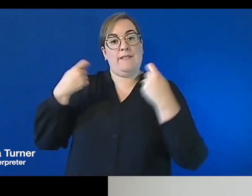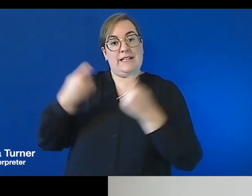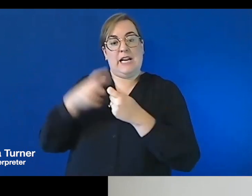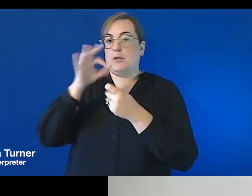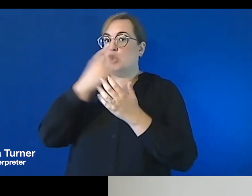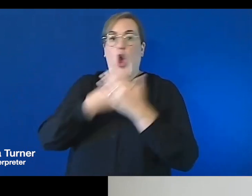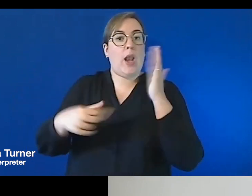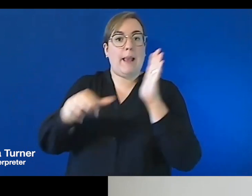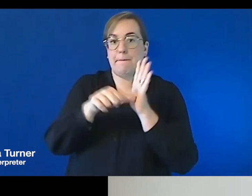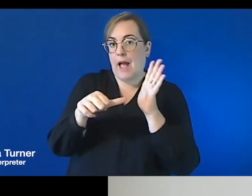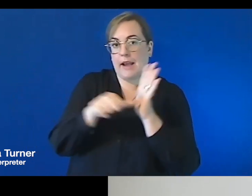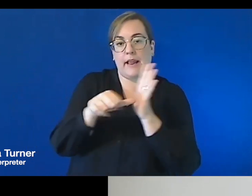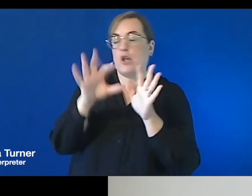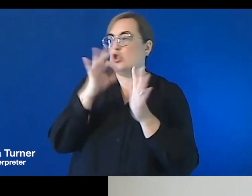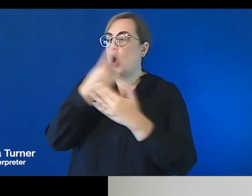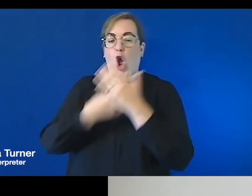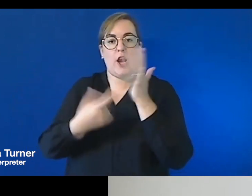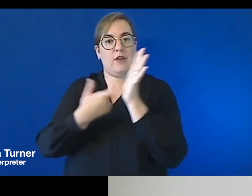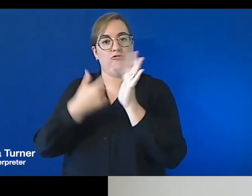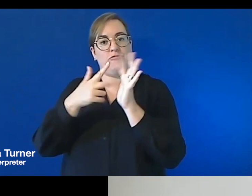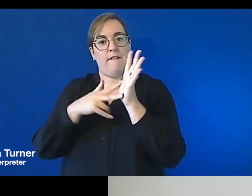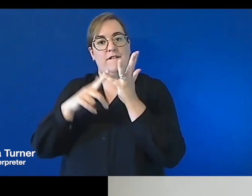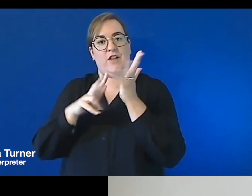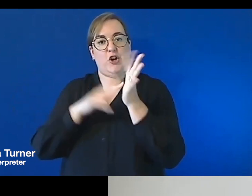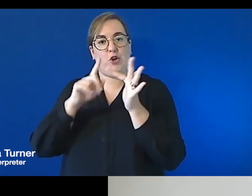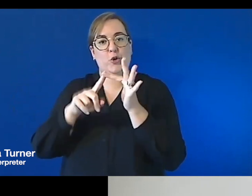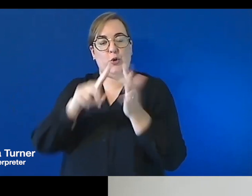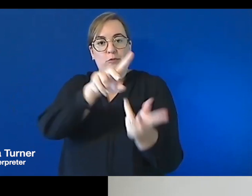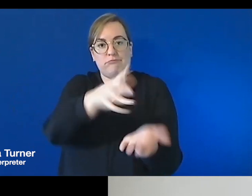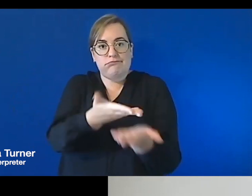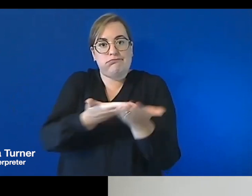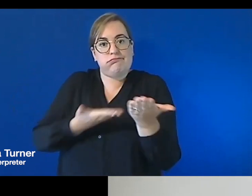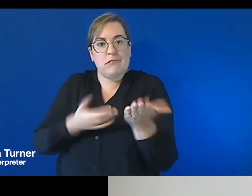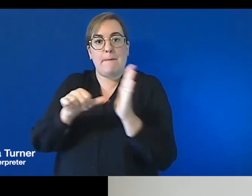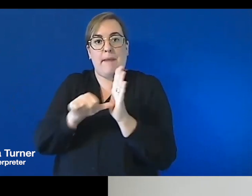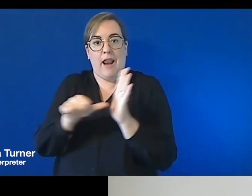or a revenue but also a scientific and highly impact model which able to change the future